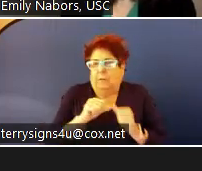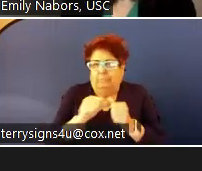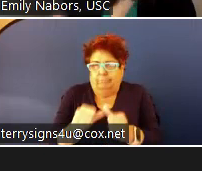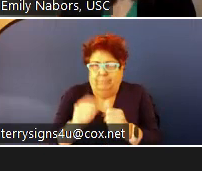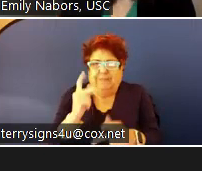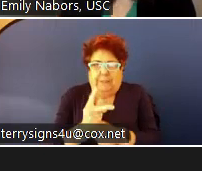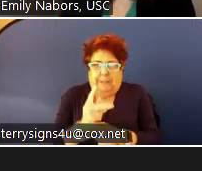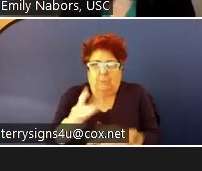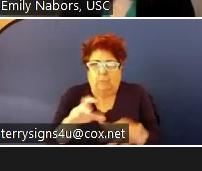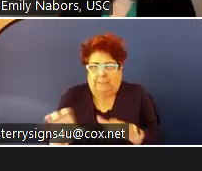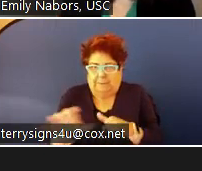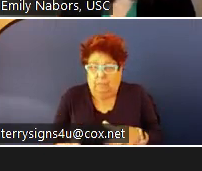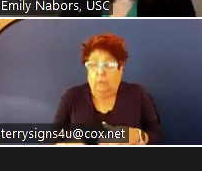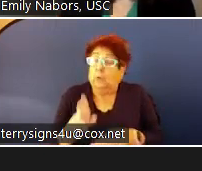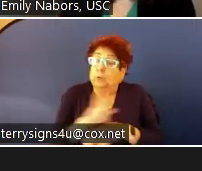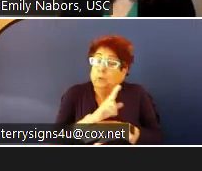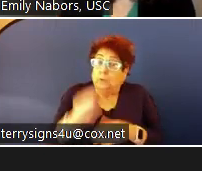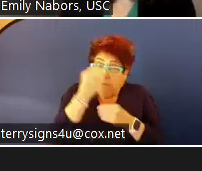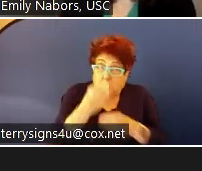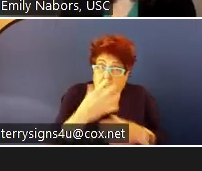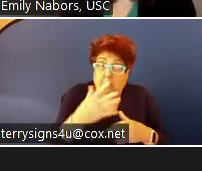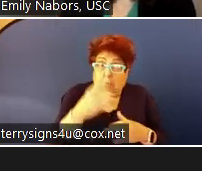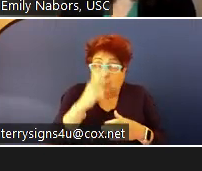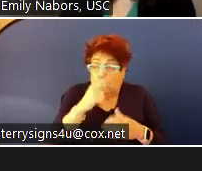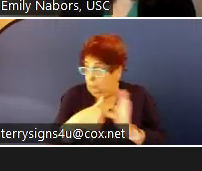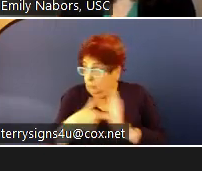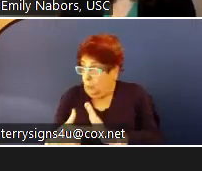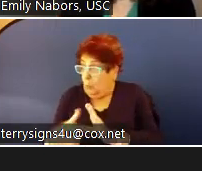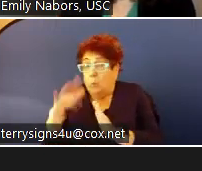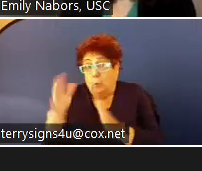Using data to demonstrate your services impact on health,